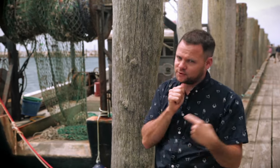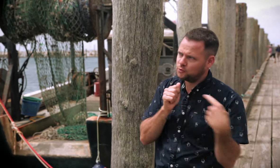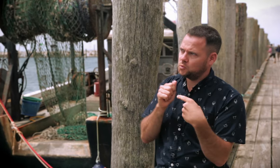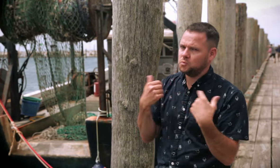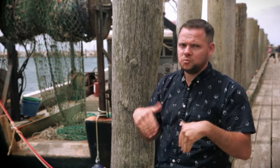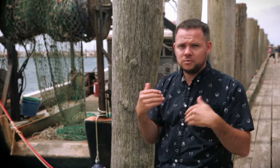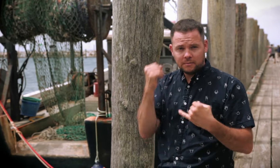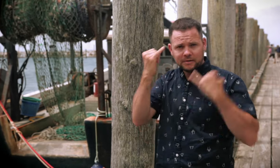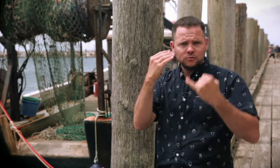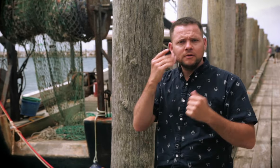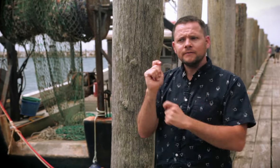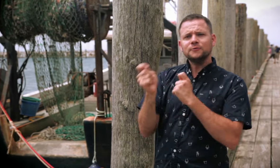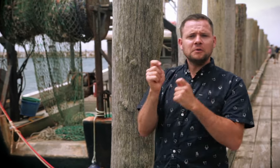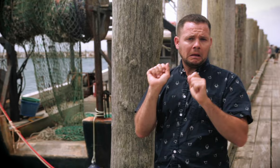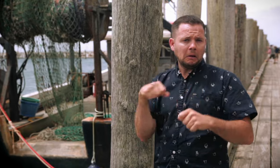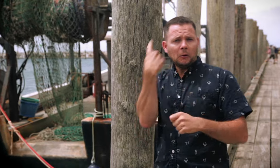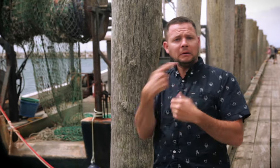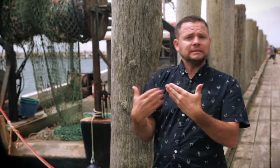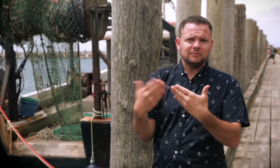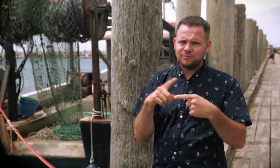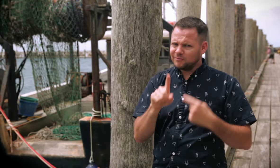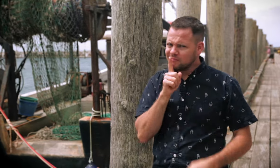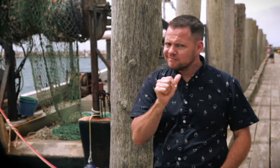I imagine it requires patience. Fishing can look easy, but it's not.